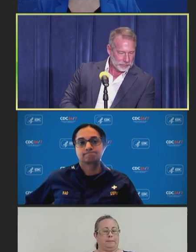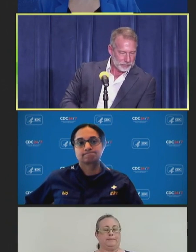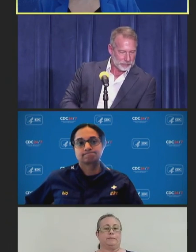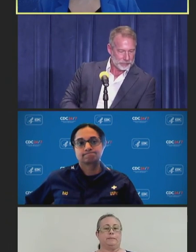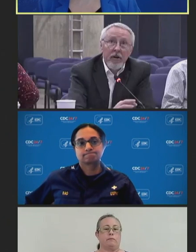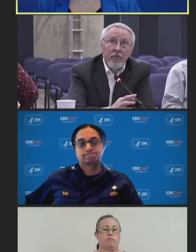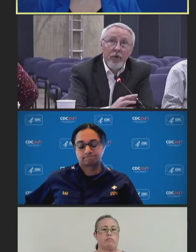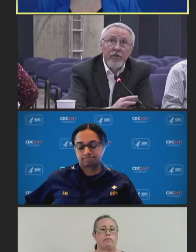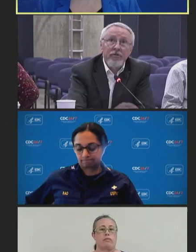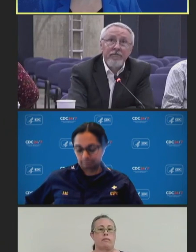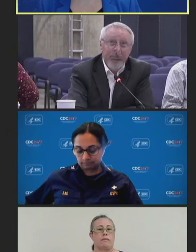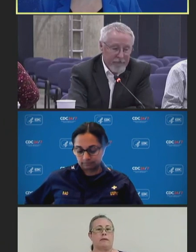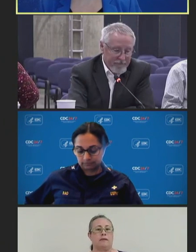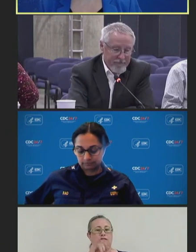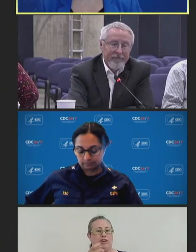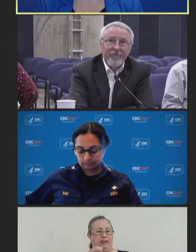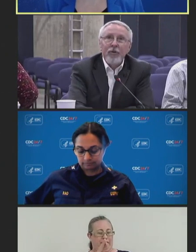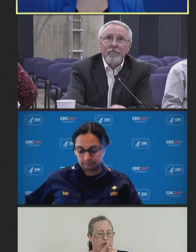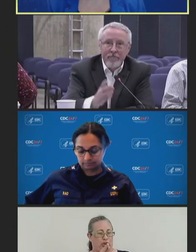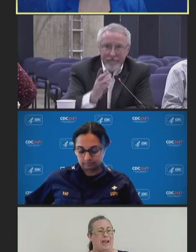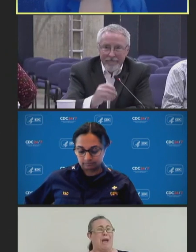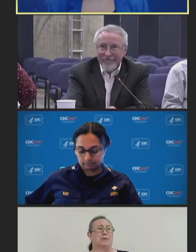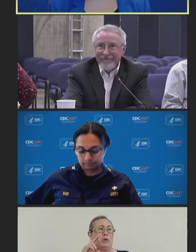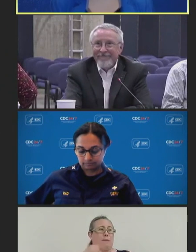Jennifer McQuiston: So, I was hoping I could jump in and address one thing that was brought up